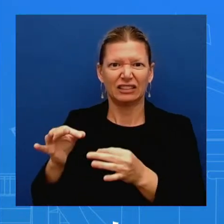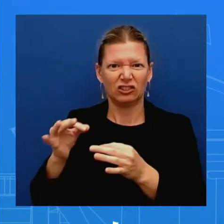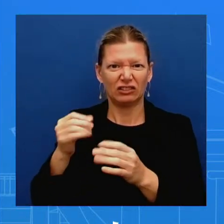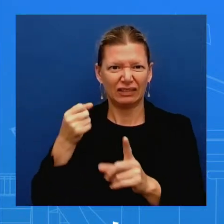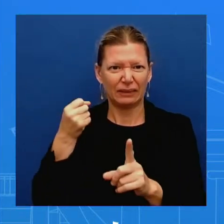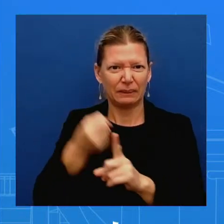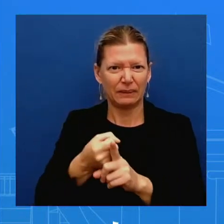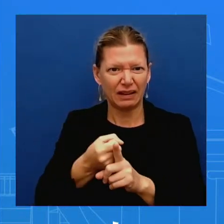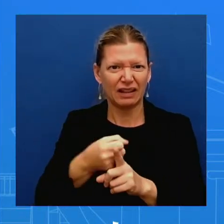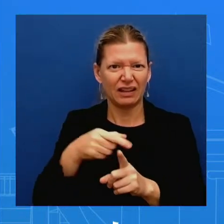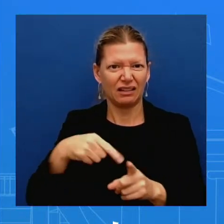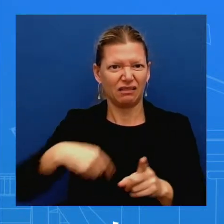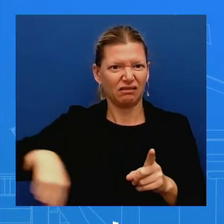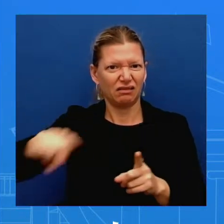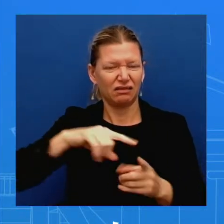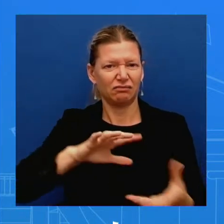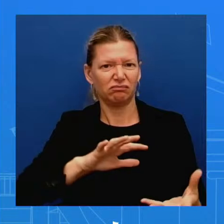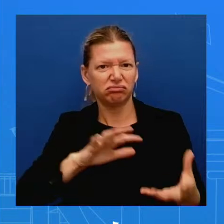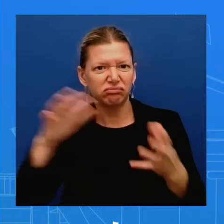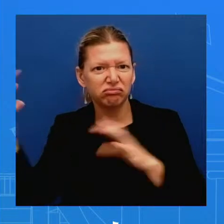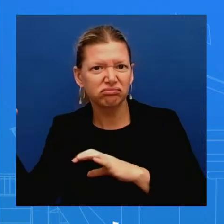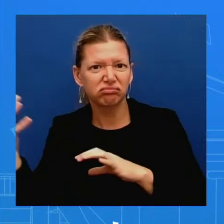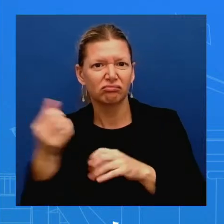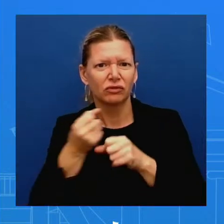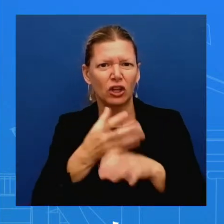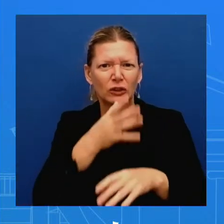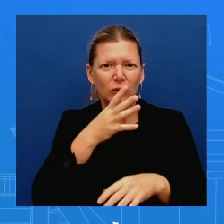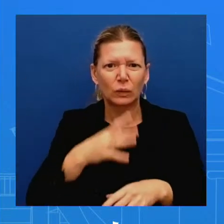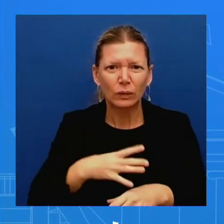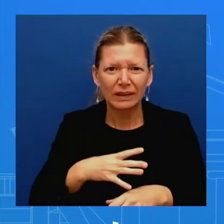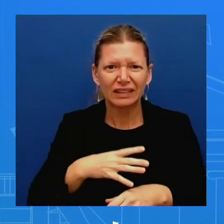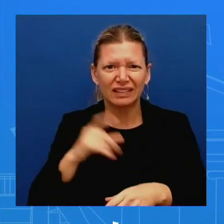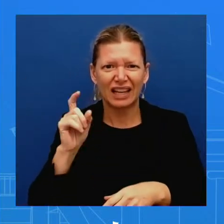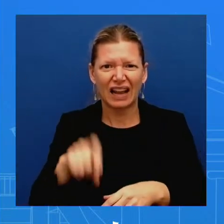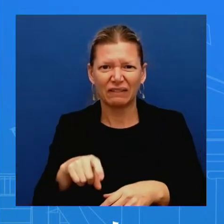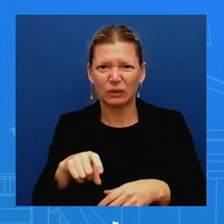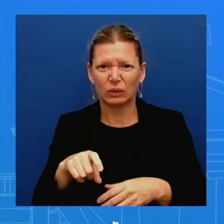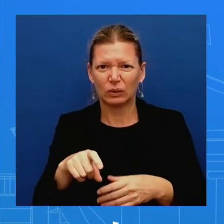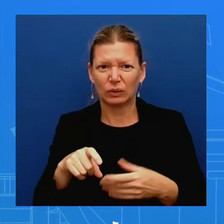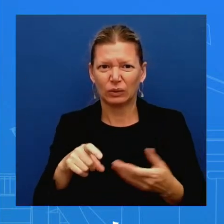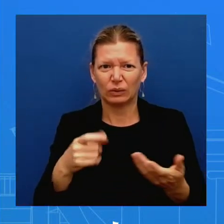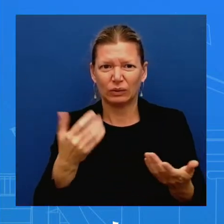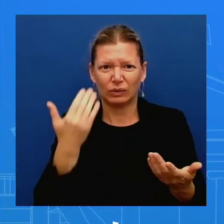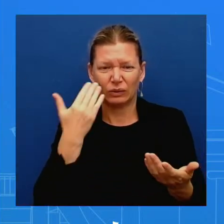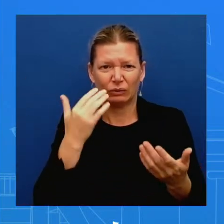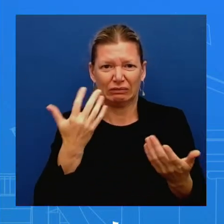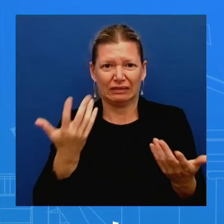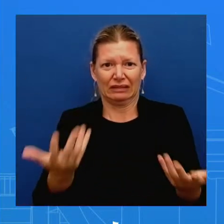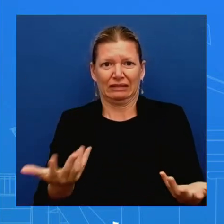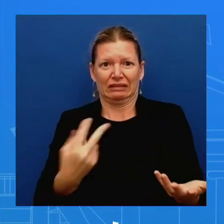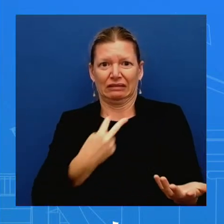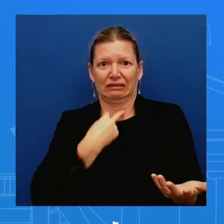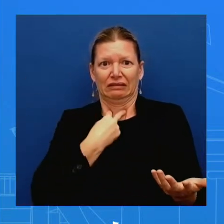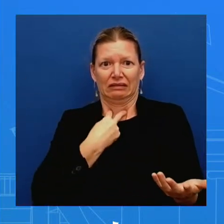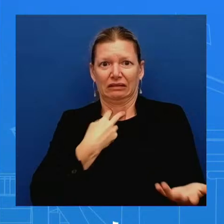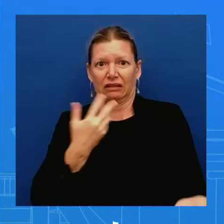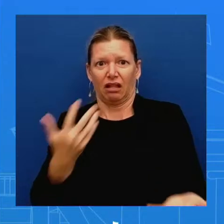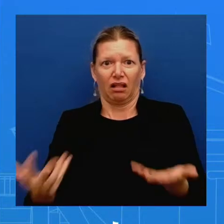to have to do -- you know, to have to, you know, be in a position to not get the healthcare that they need.